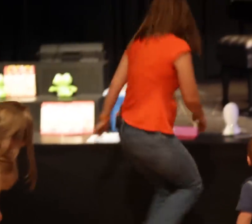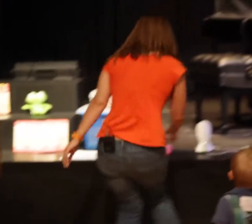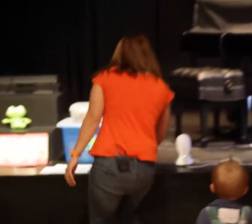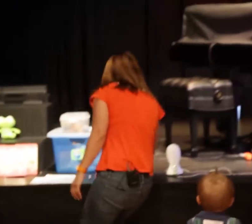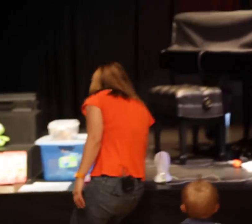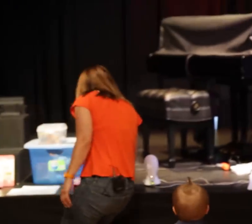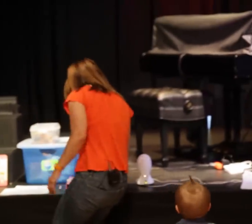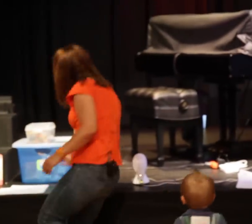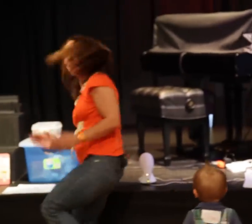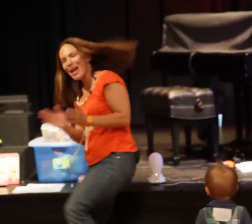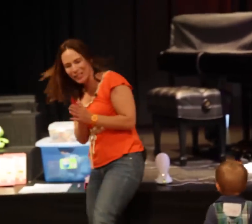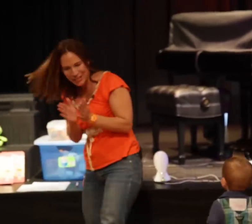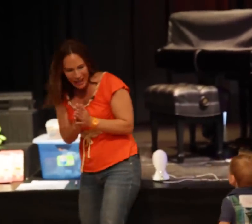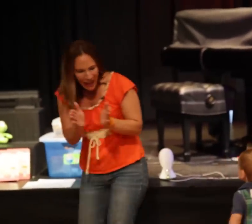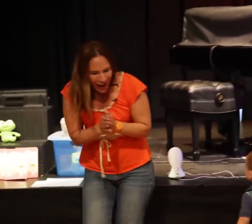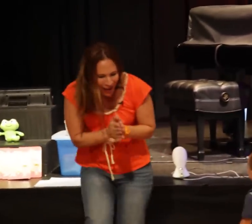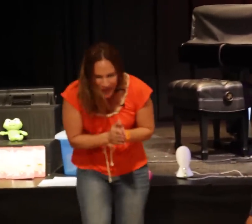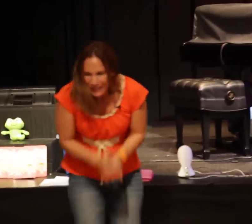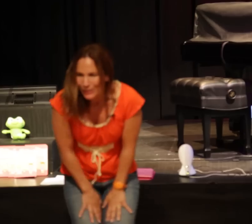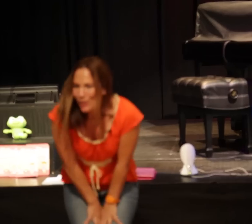Thank you guys so much. Thank you so much!